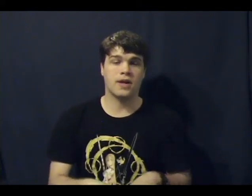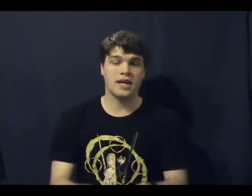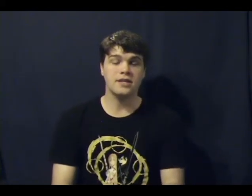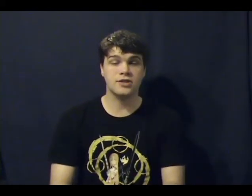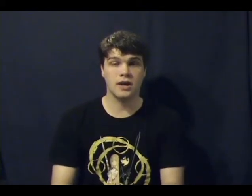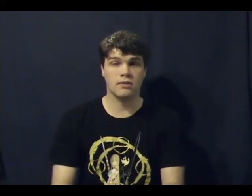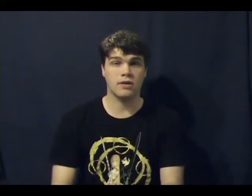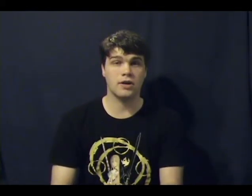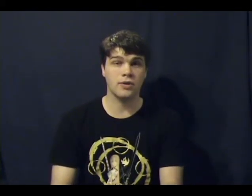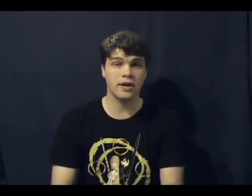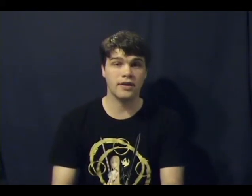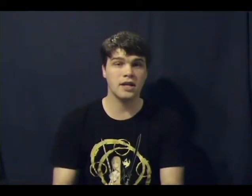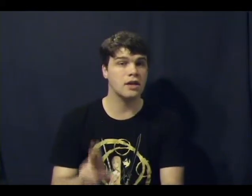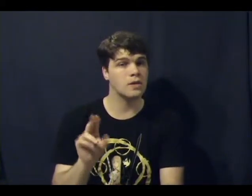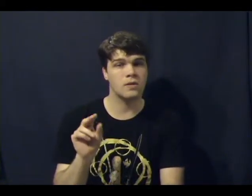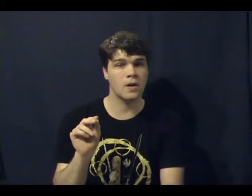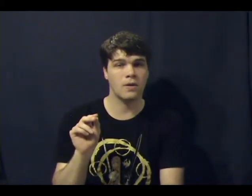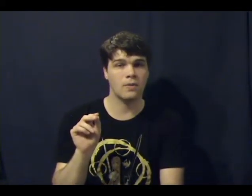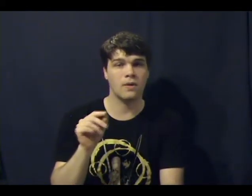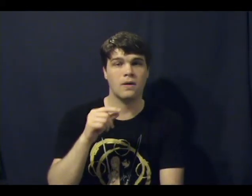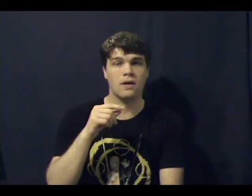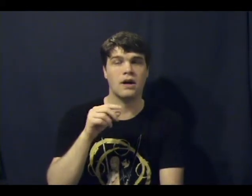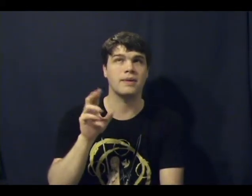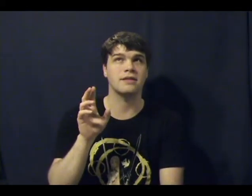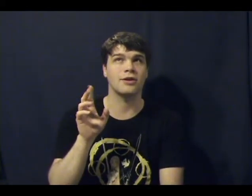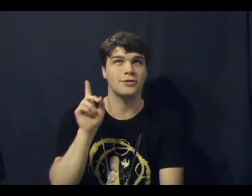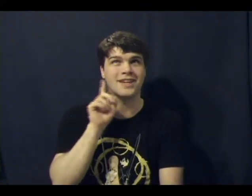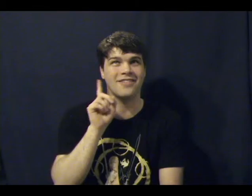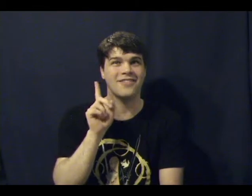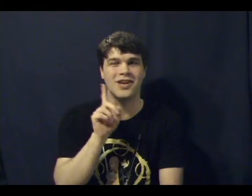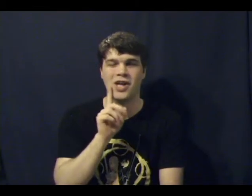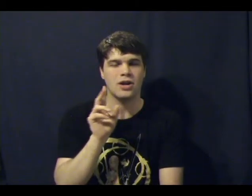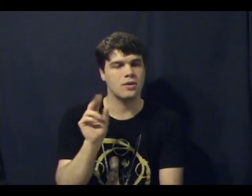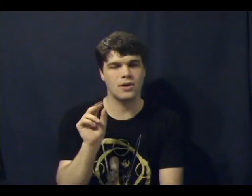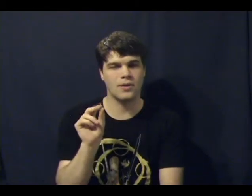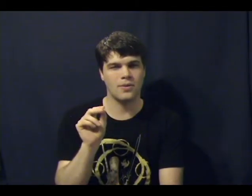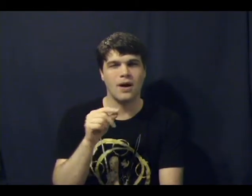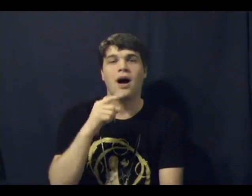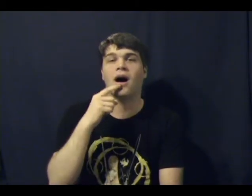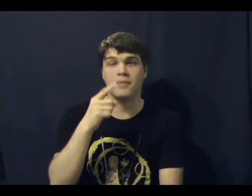Okay? So, are you hearing? No. I mean are you deaf? No, I'm hearing.